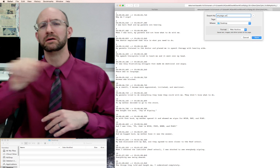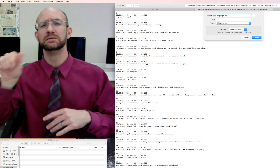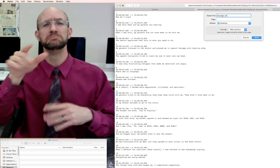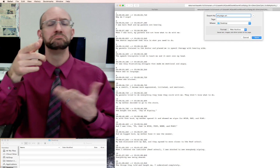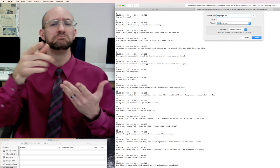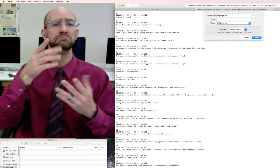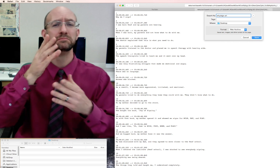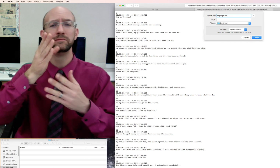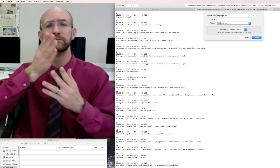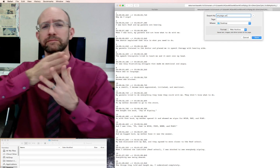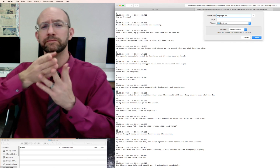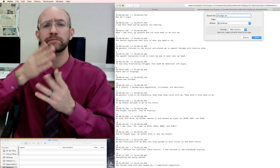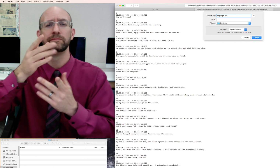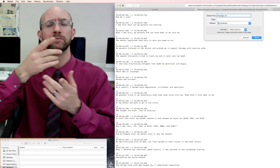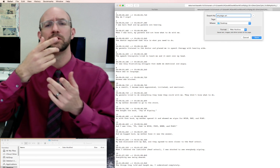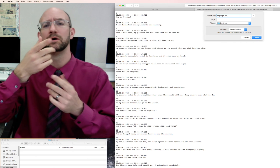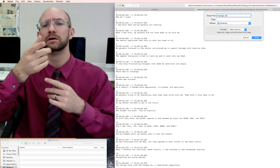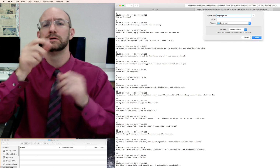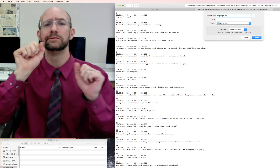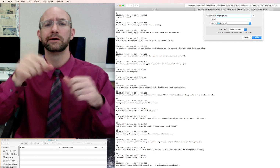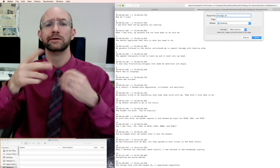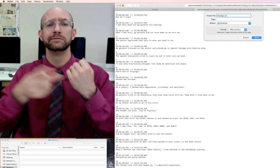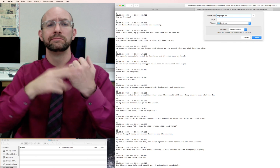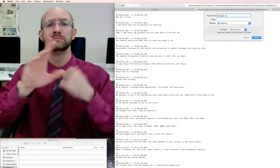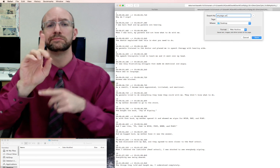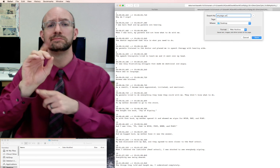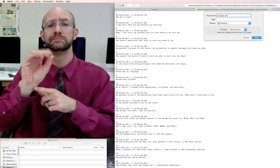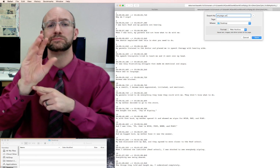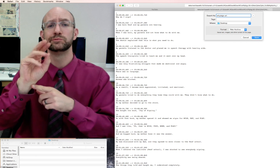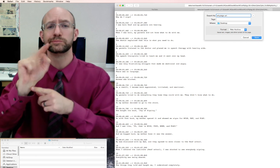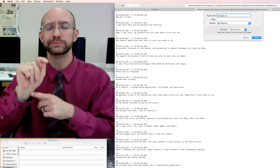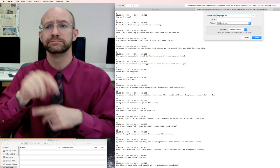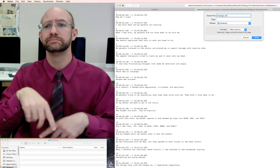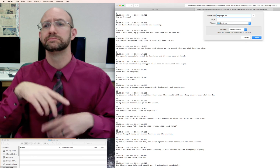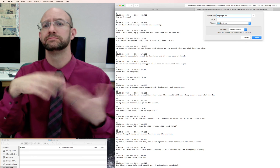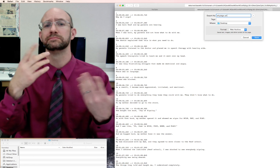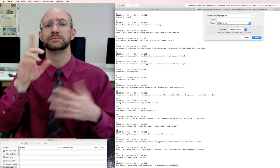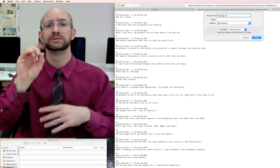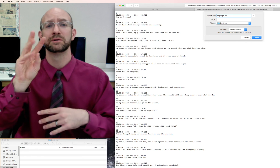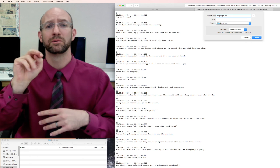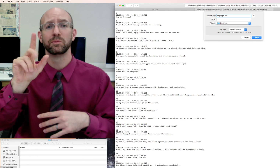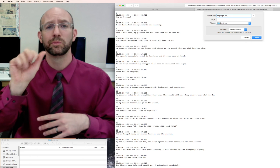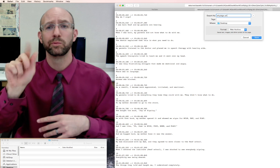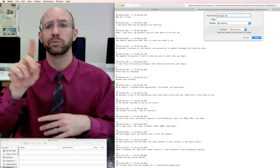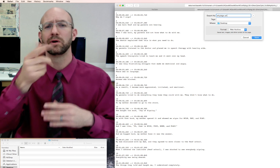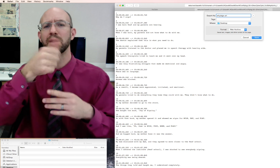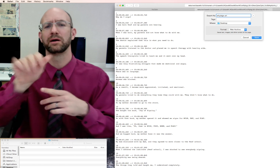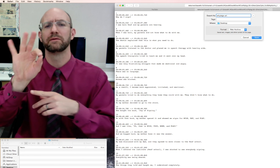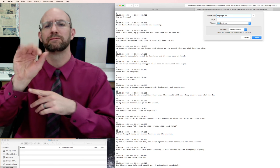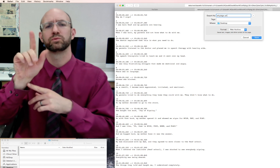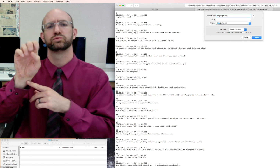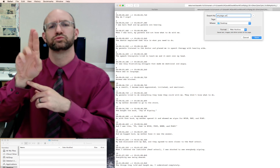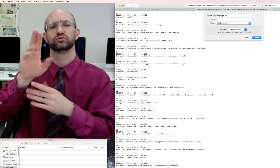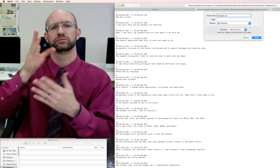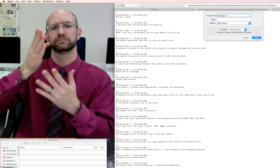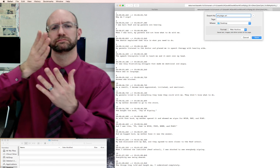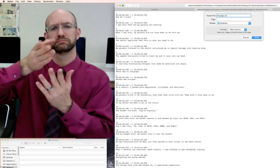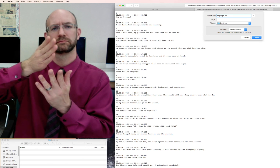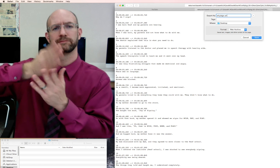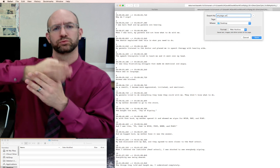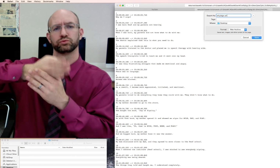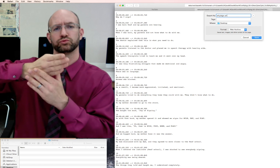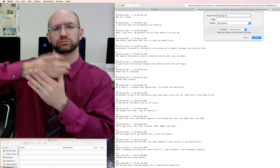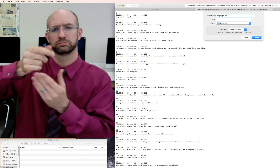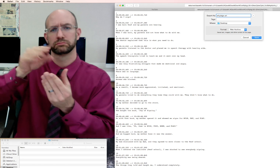You can save it anywhere, in any folder like Documents, or Downloads.